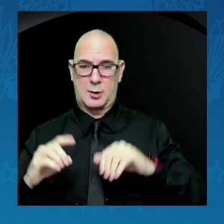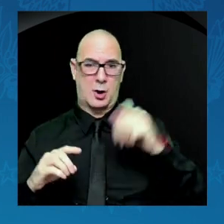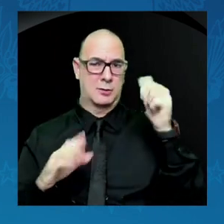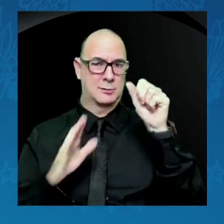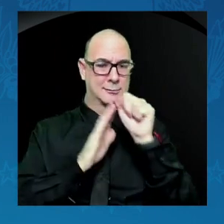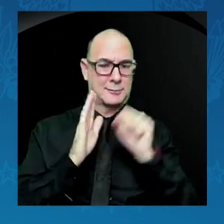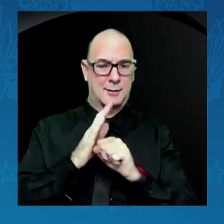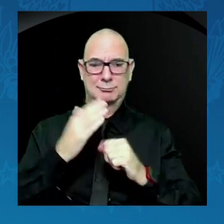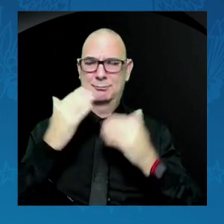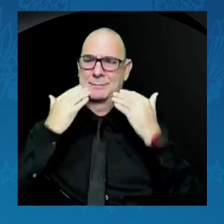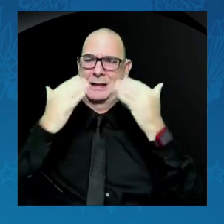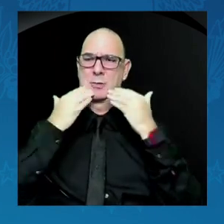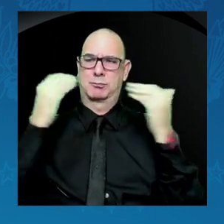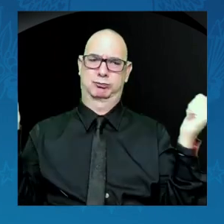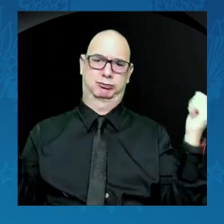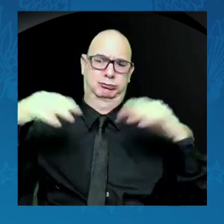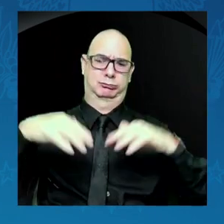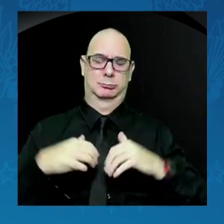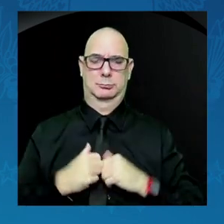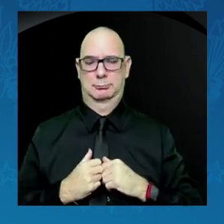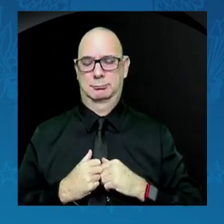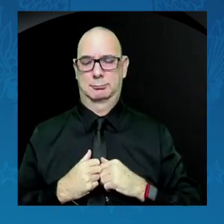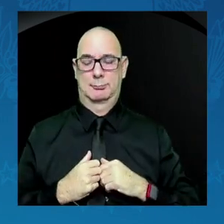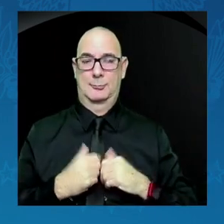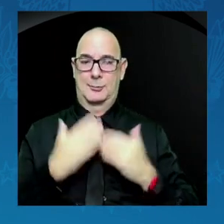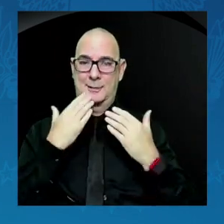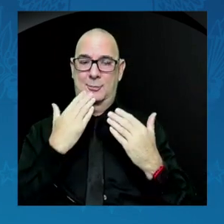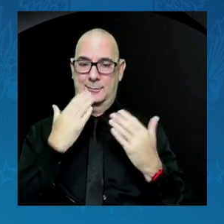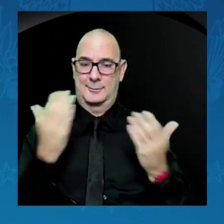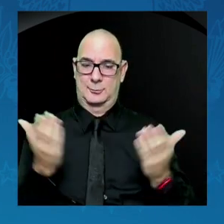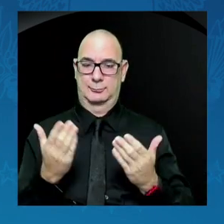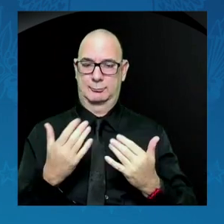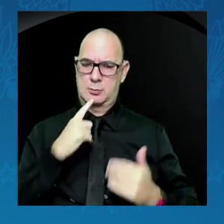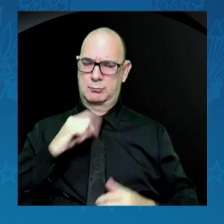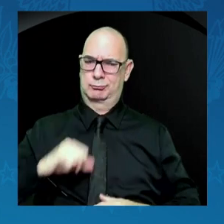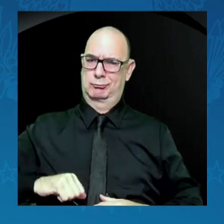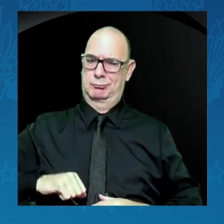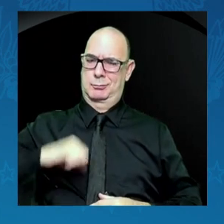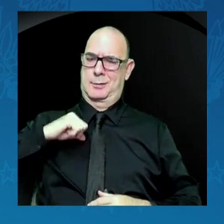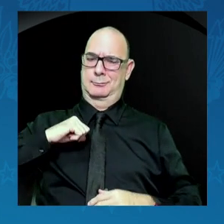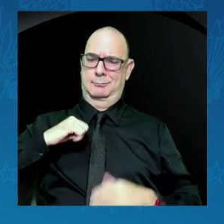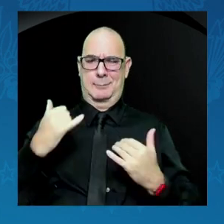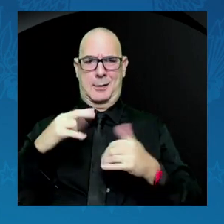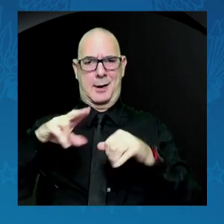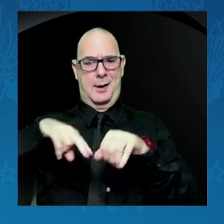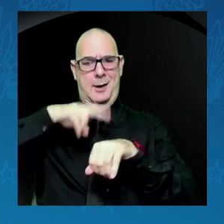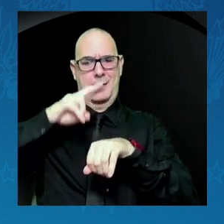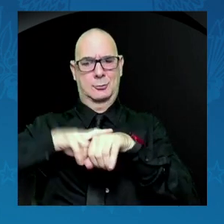All of us in Maryland are so proud that this national treasure is right here in Prince George's County.